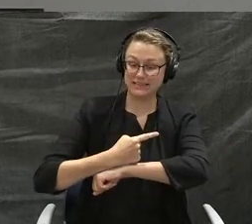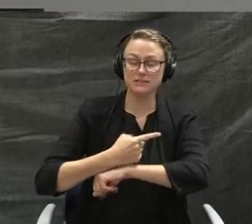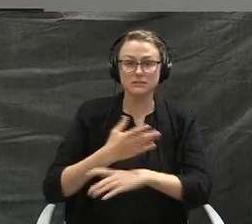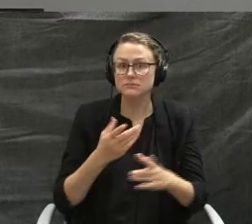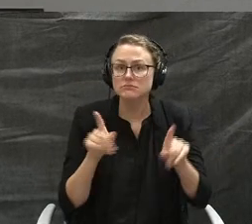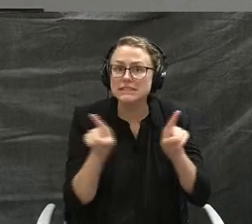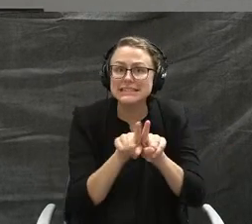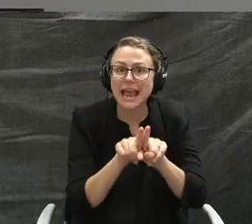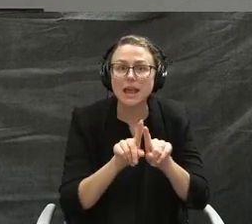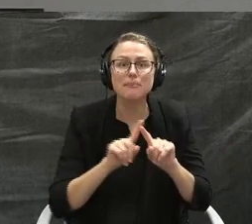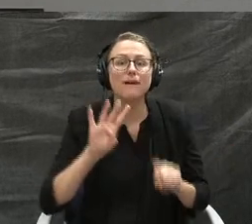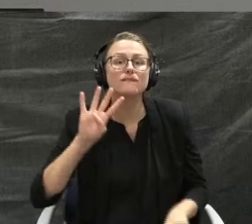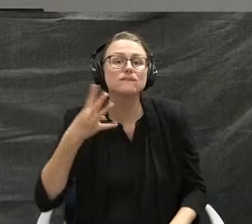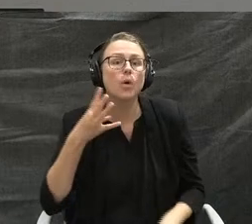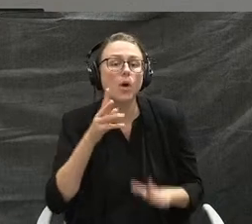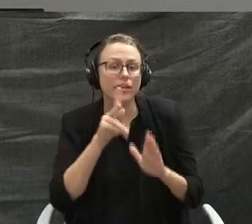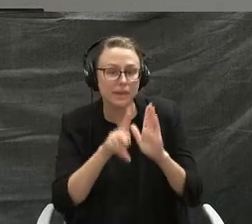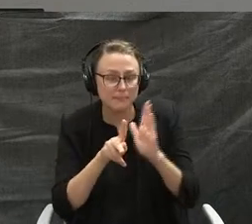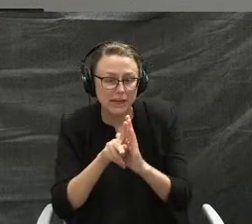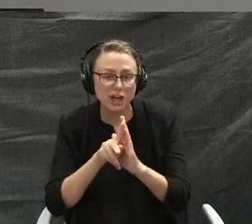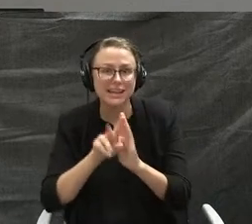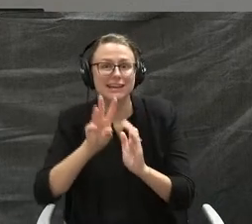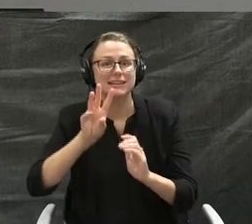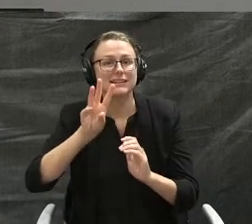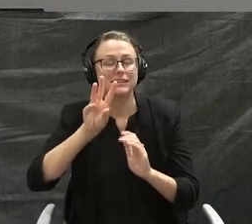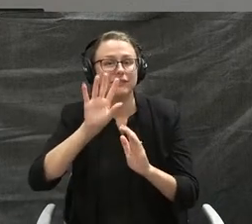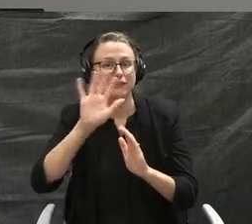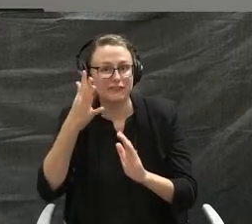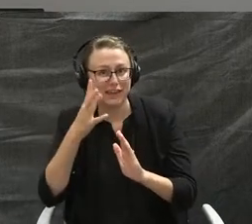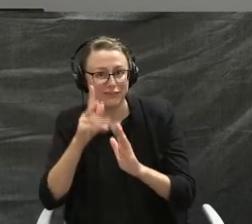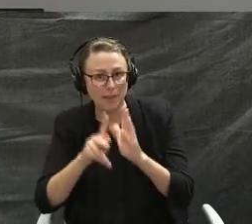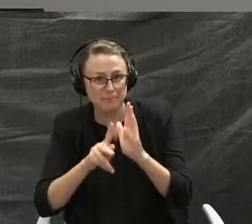fourth period of fifth period in a six period, but then the sea